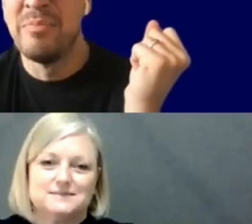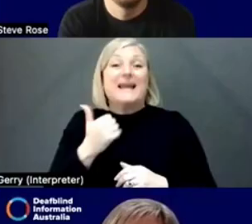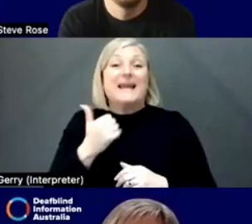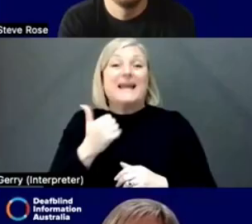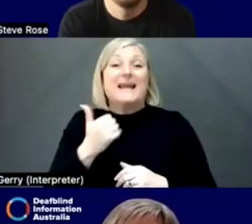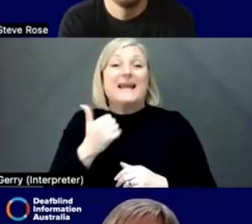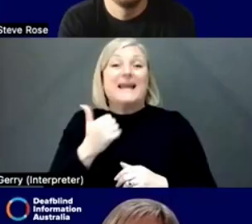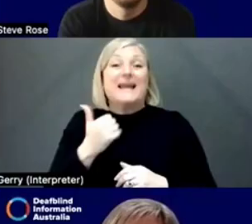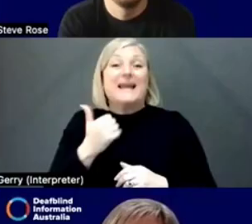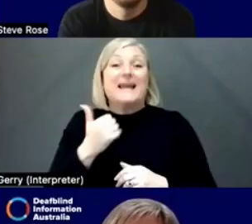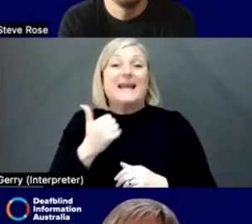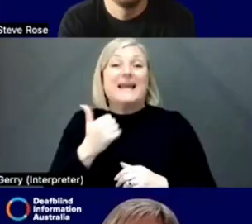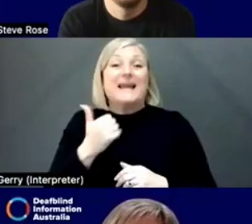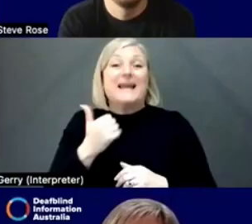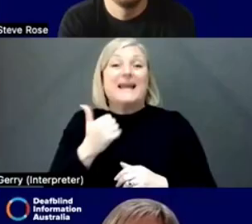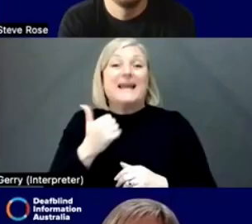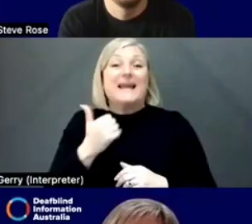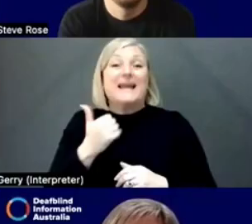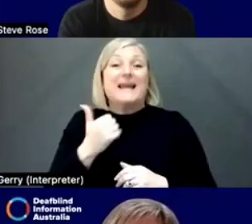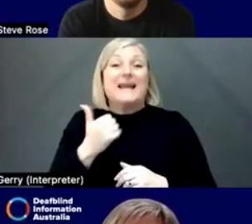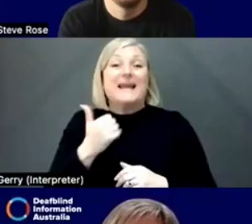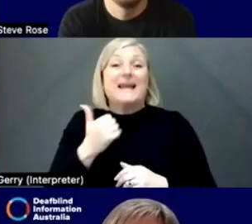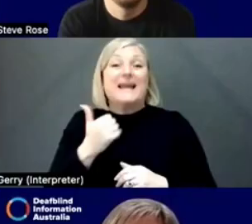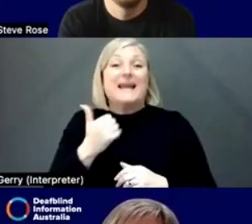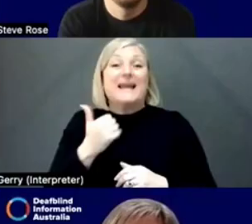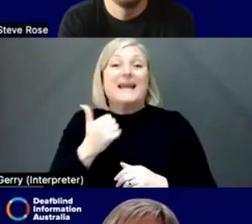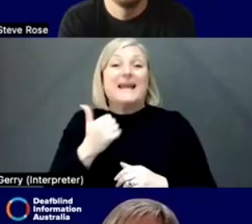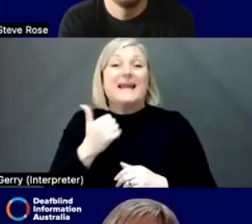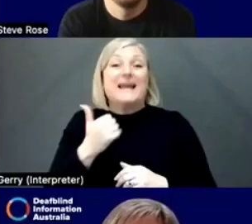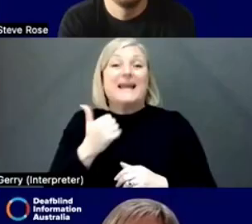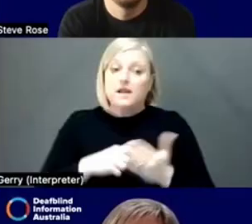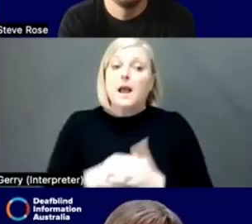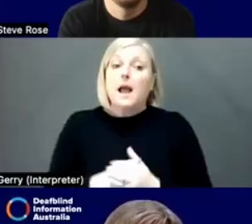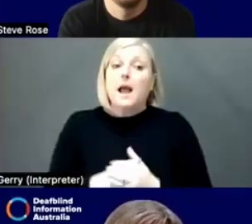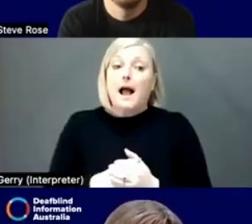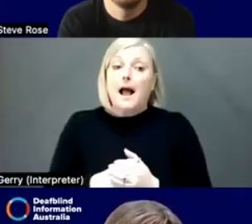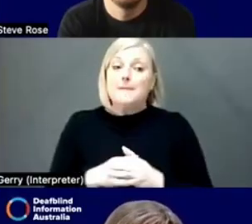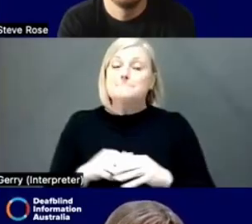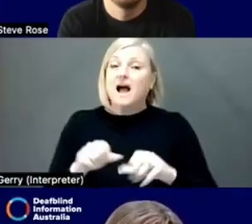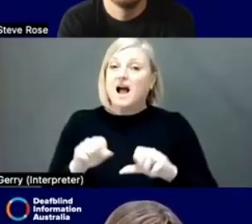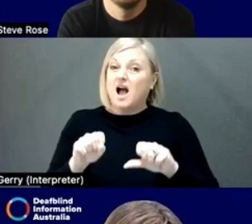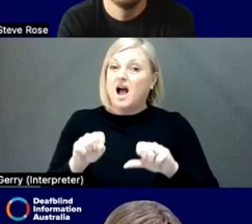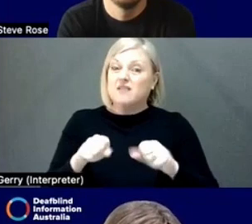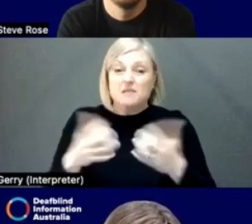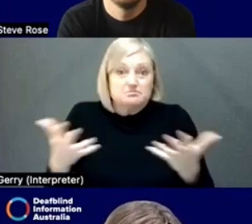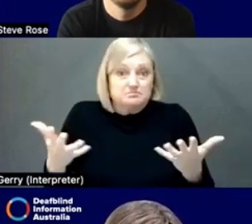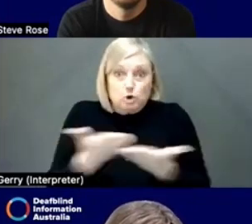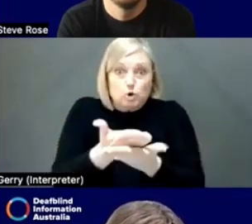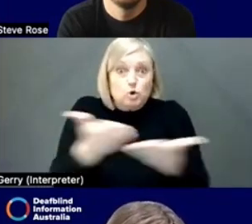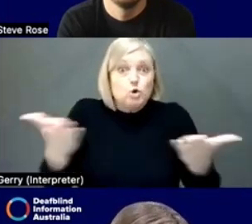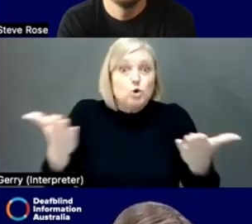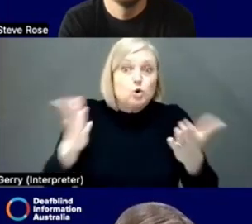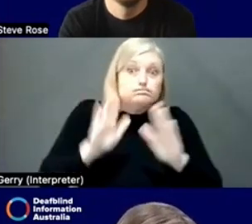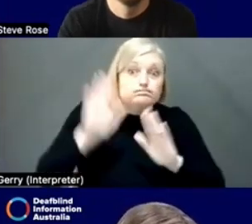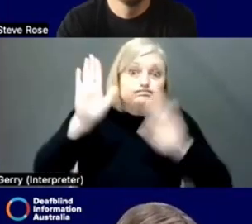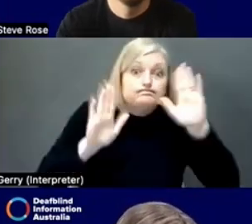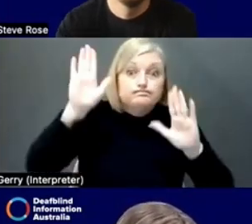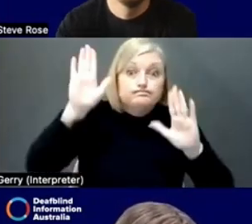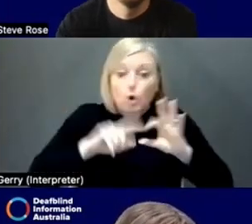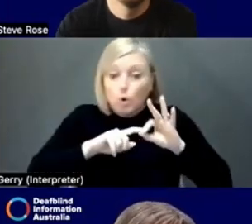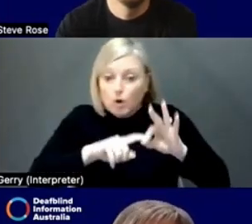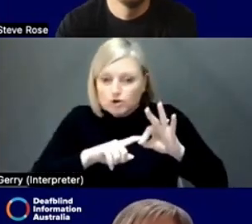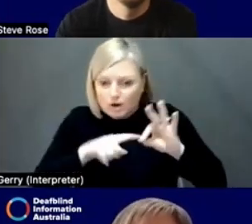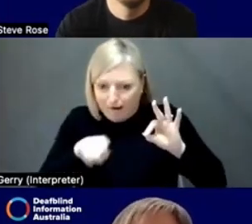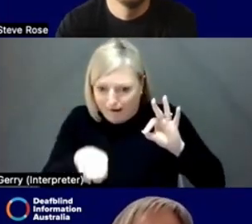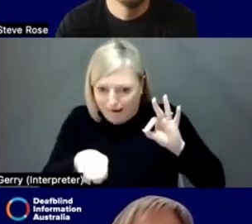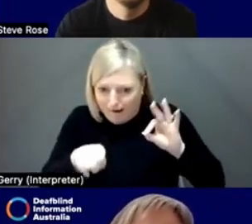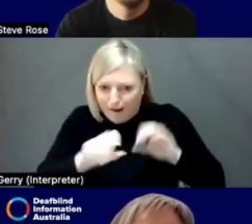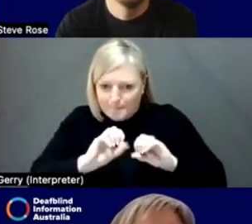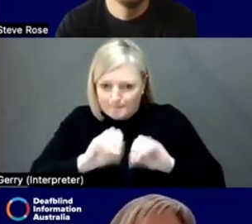But I will also open it up for questions. No, I don't see any questions. Oh, yes, some have come through. That's great.